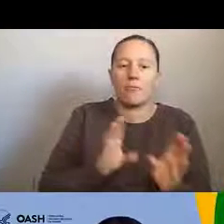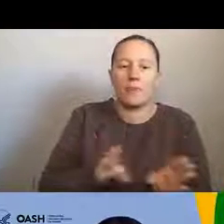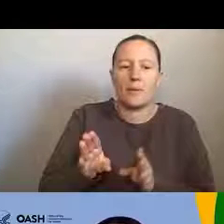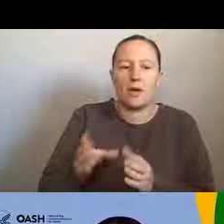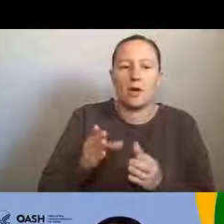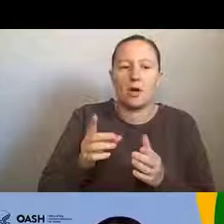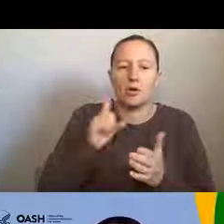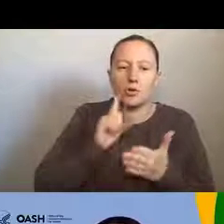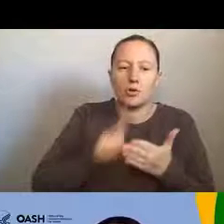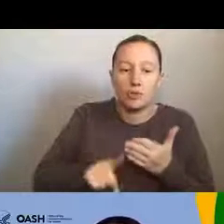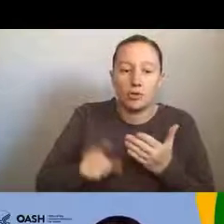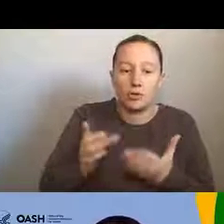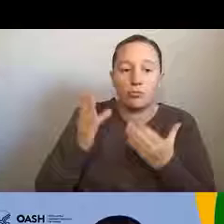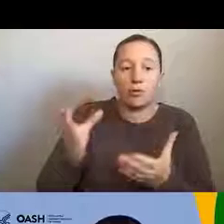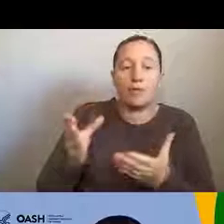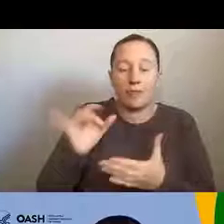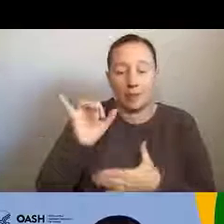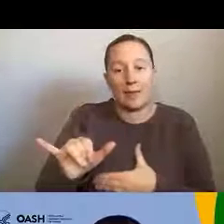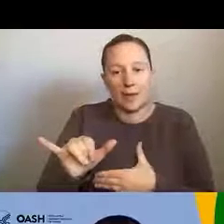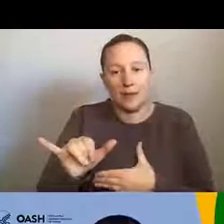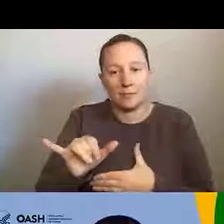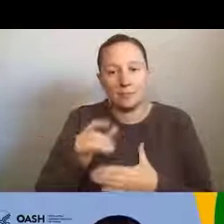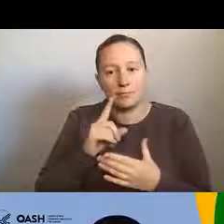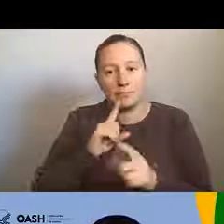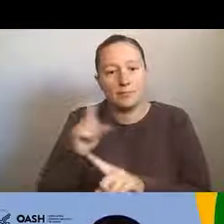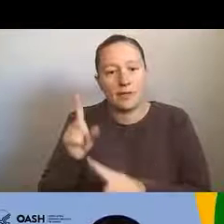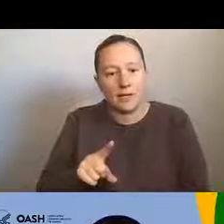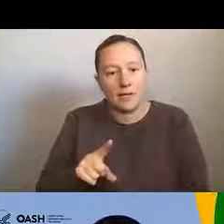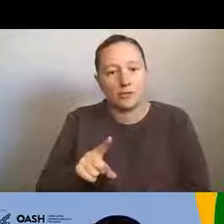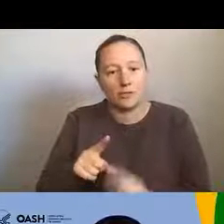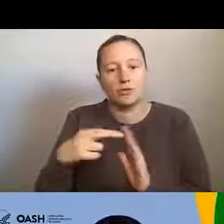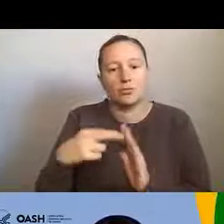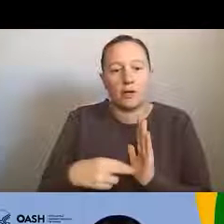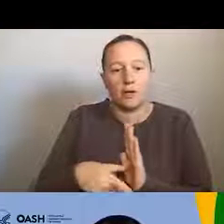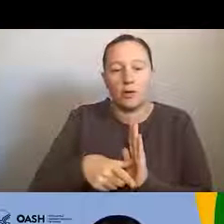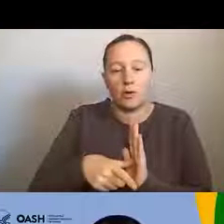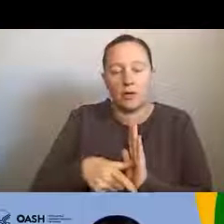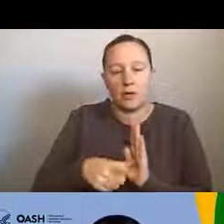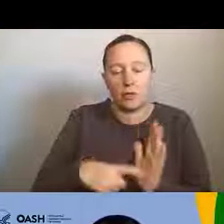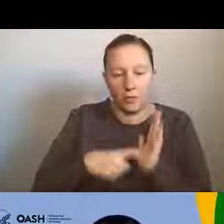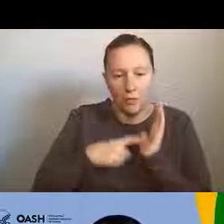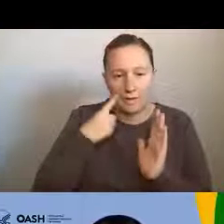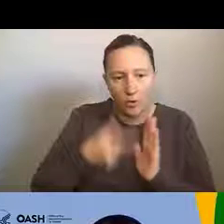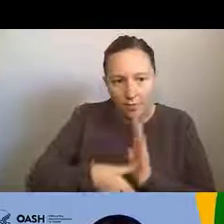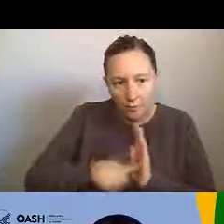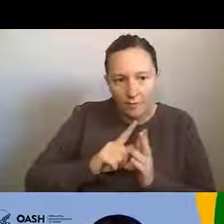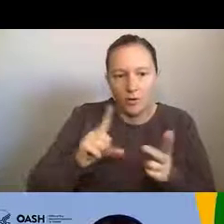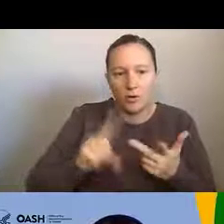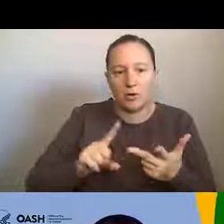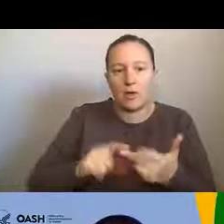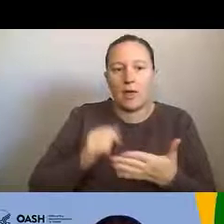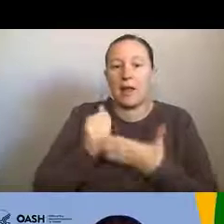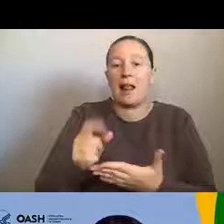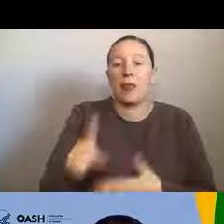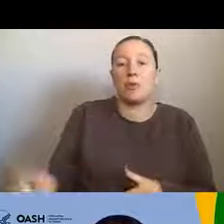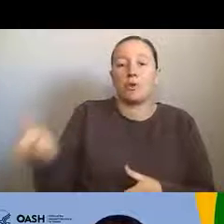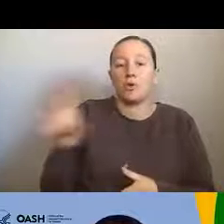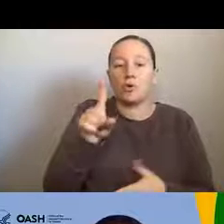that is addressing regulatory requirements for review, and help you, the investigators, understand ...